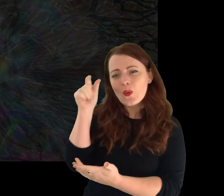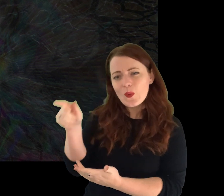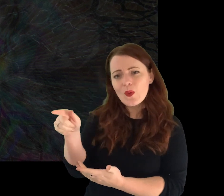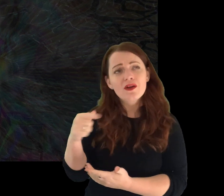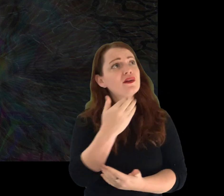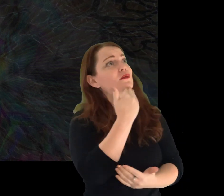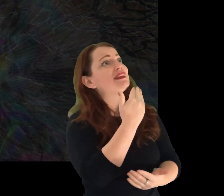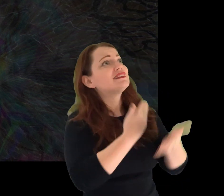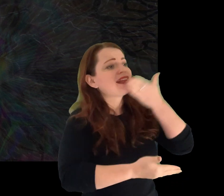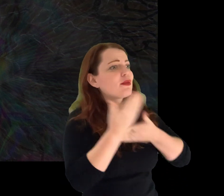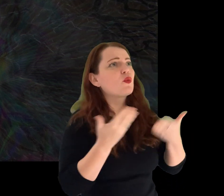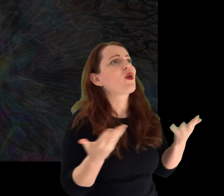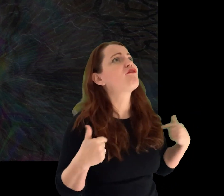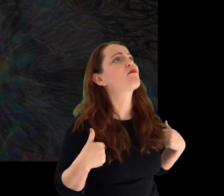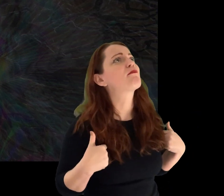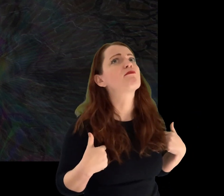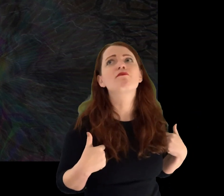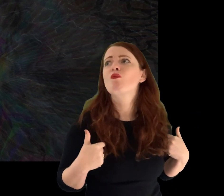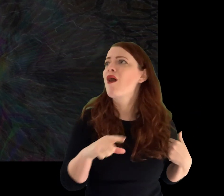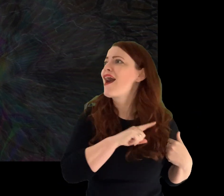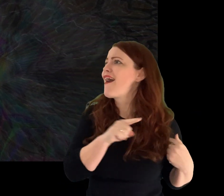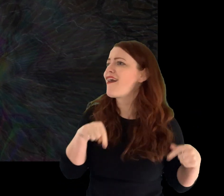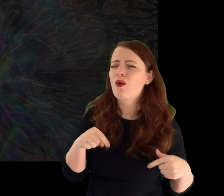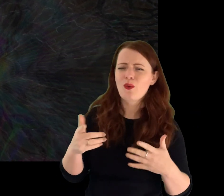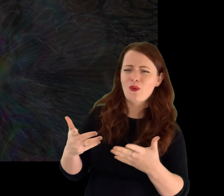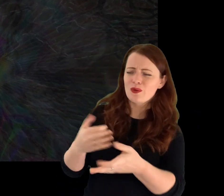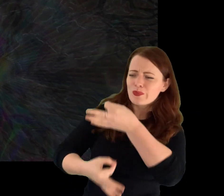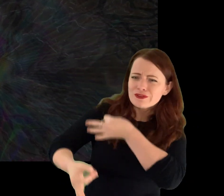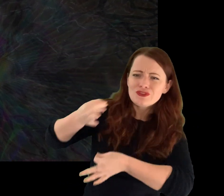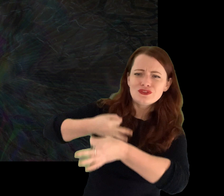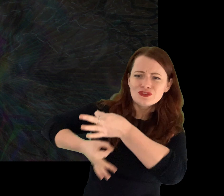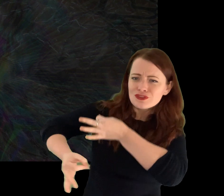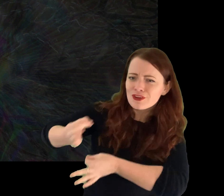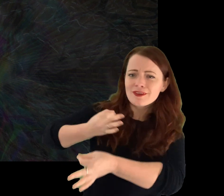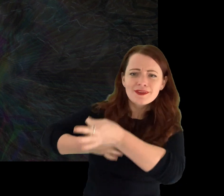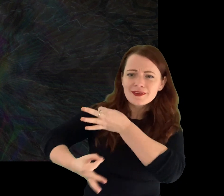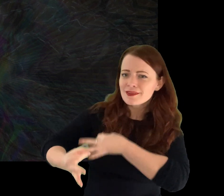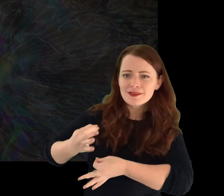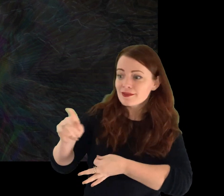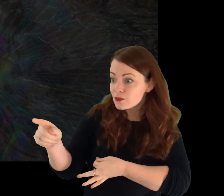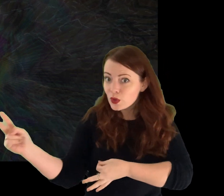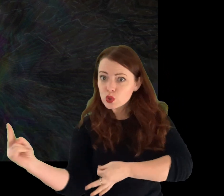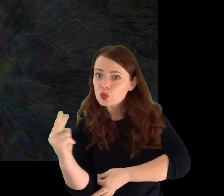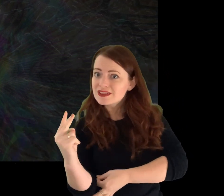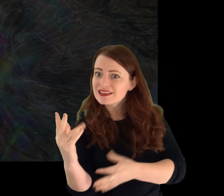“Please tell me, where am I? And why am I here?” “So many questions What can you see?”